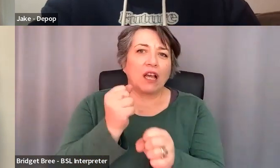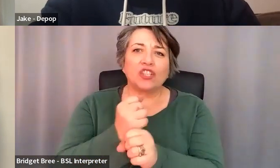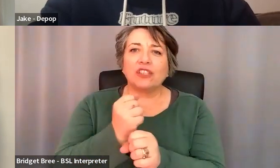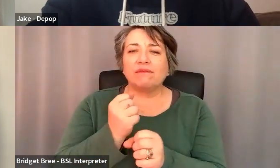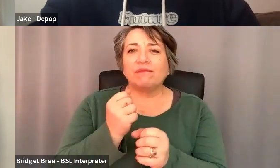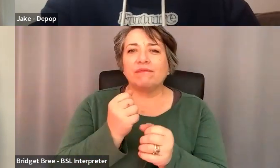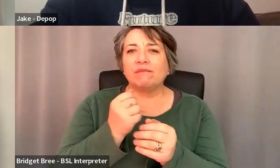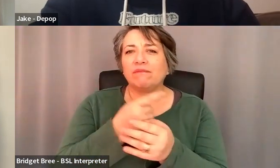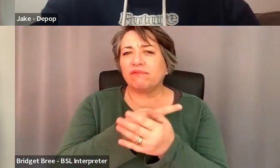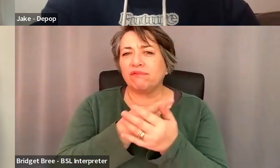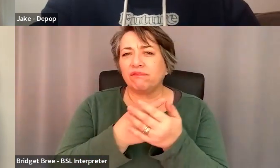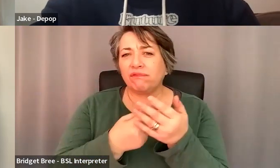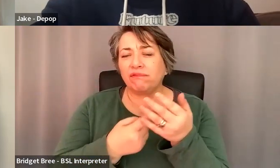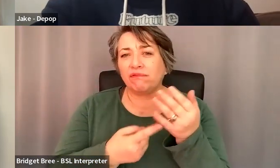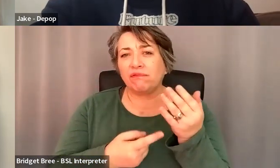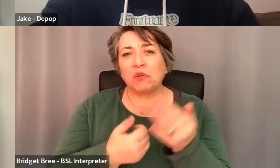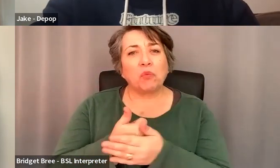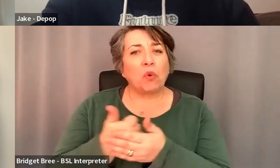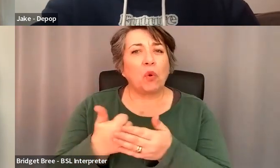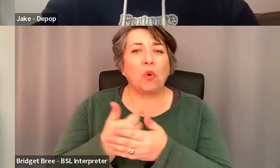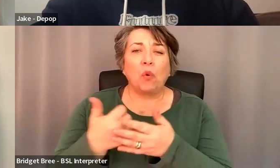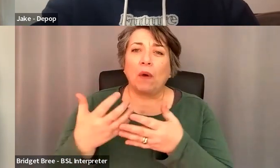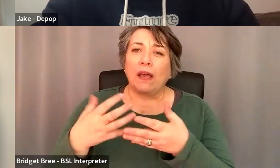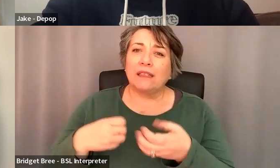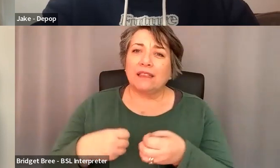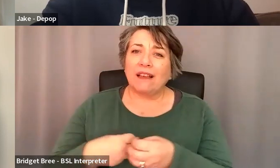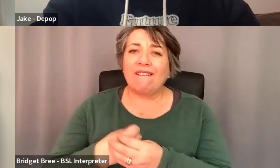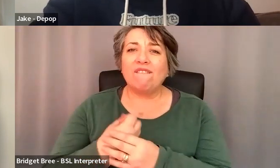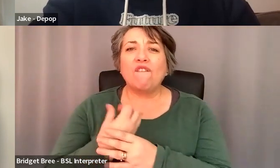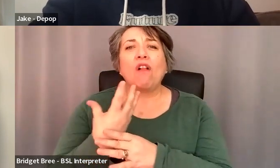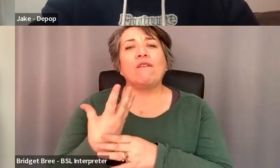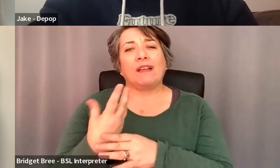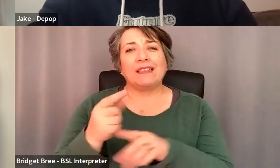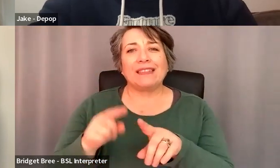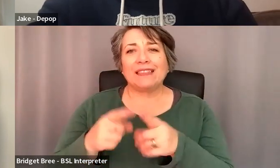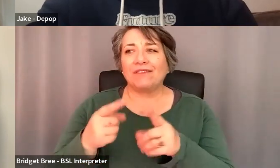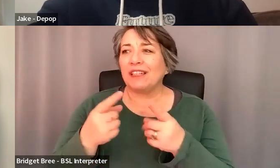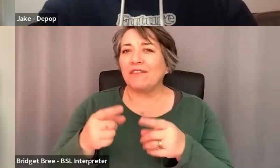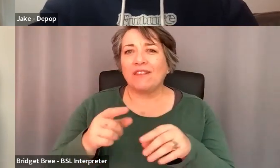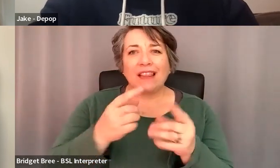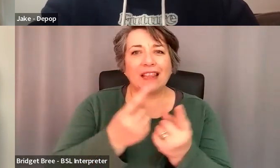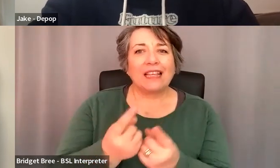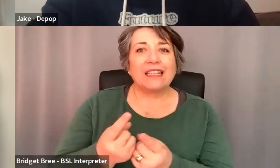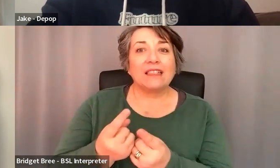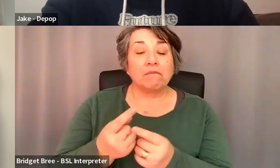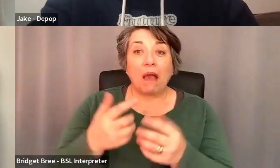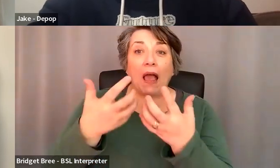engineering as well. We are constantly evolving products based company. evolving products based company. So typically you'll see a lot of engineering opportunities of us, all levels, including management as well. Typically you see a lot of engineering opportunities with us, at all levels,